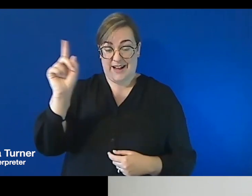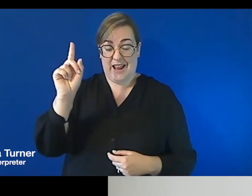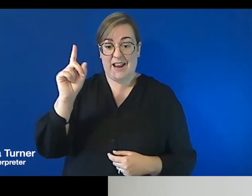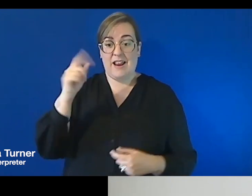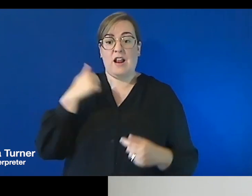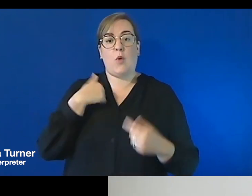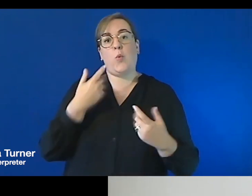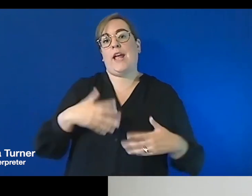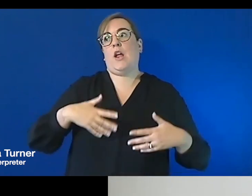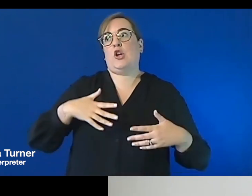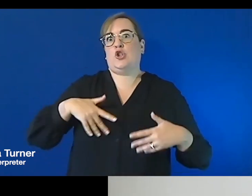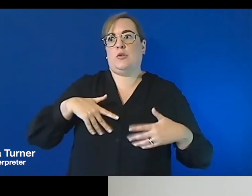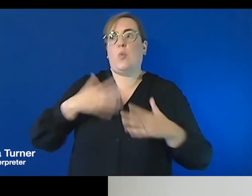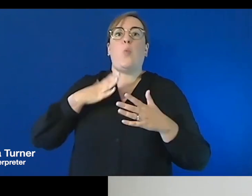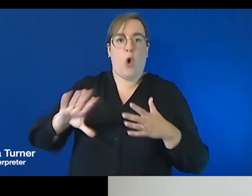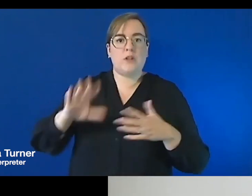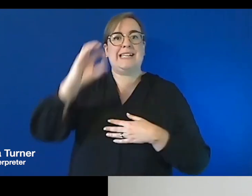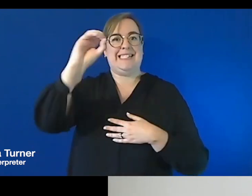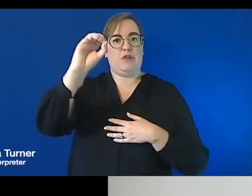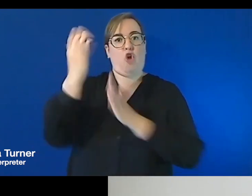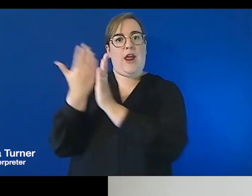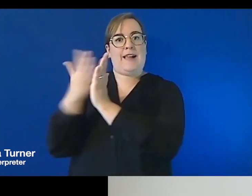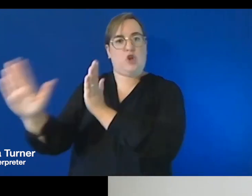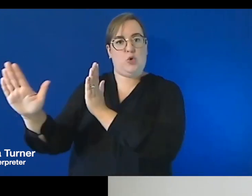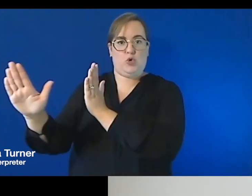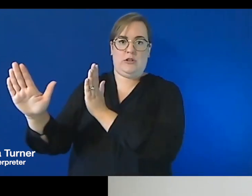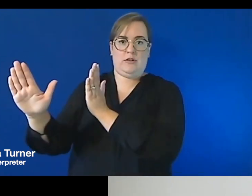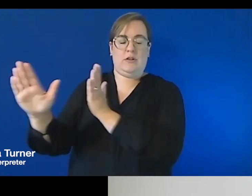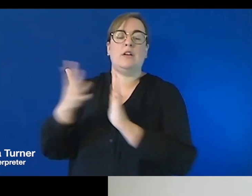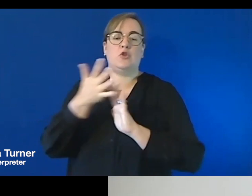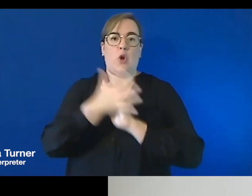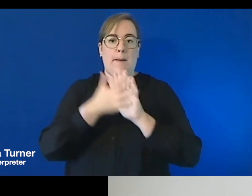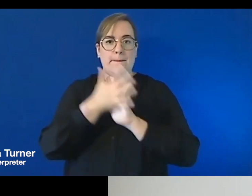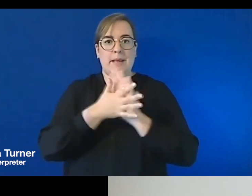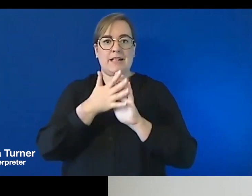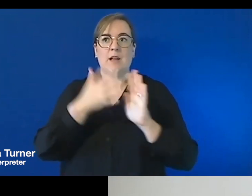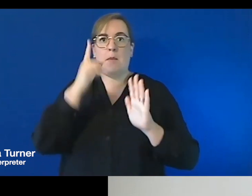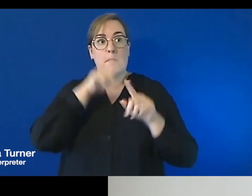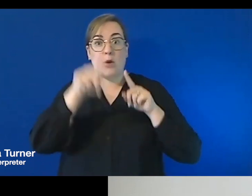Recent years most of my colleagues were focused on the principle of inclusion but the problem is